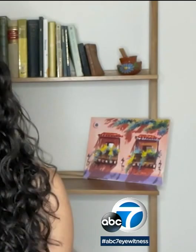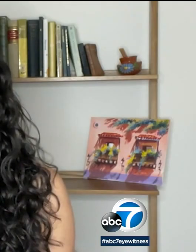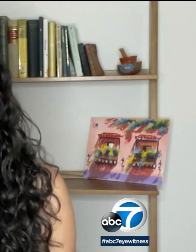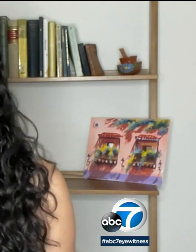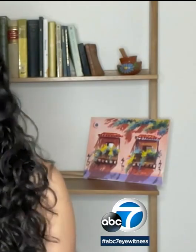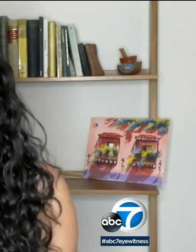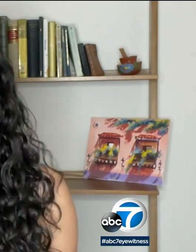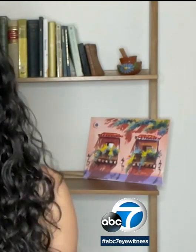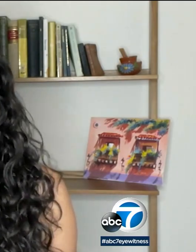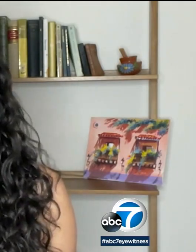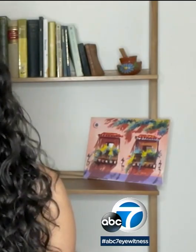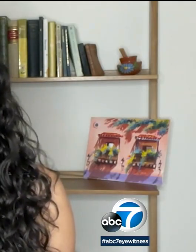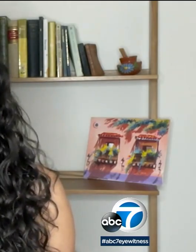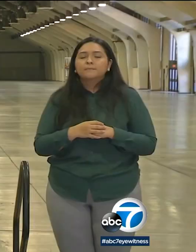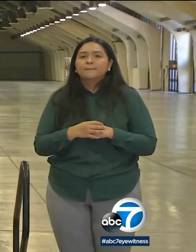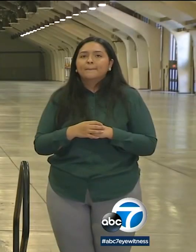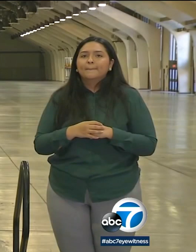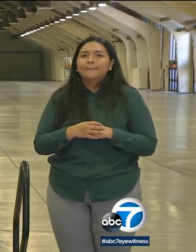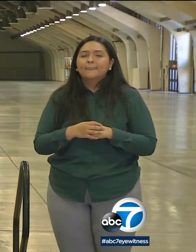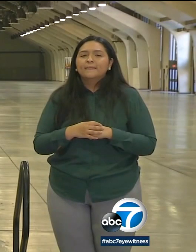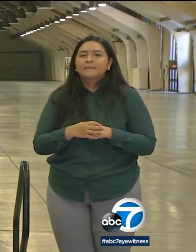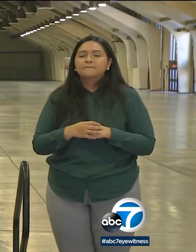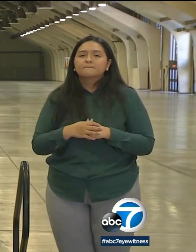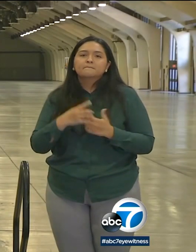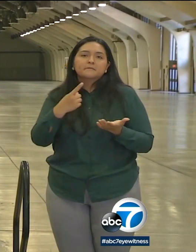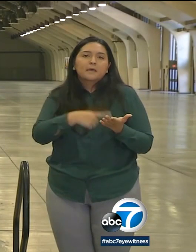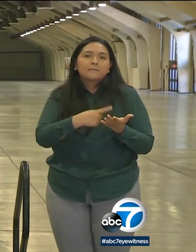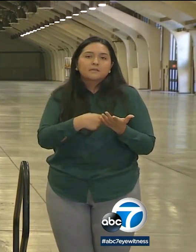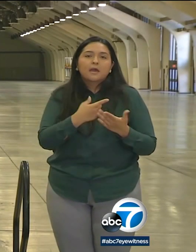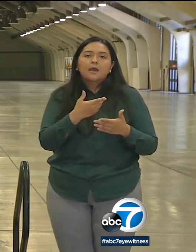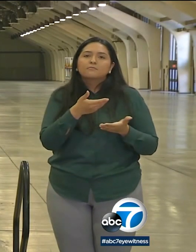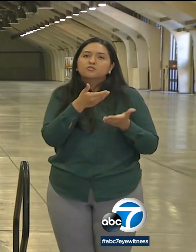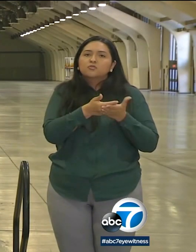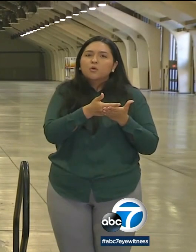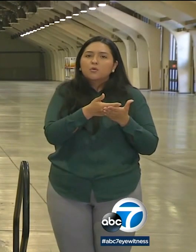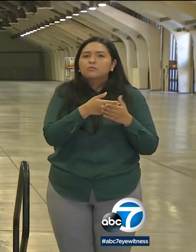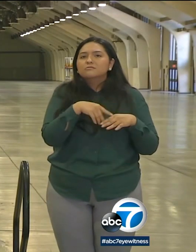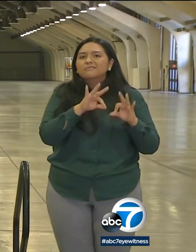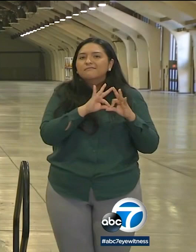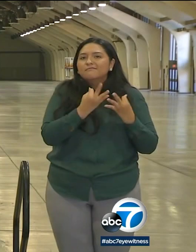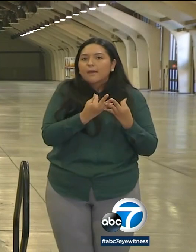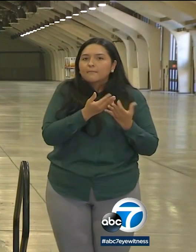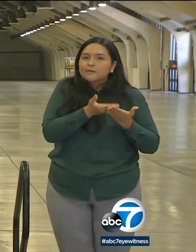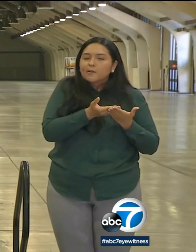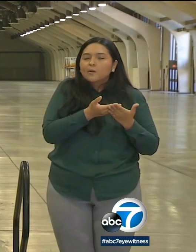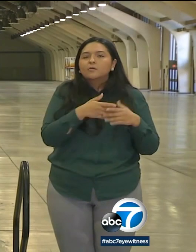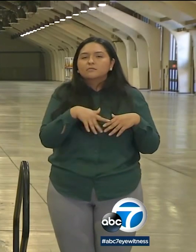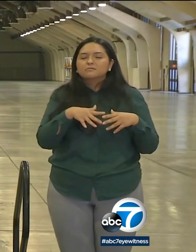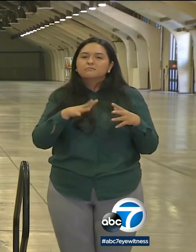THEM DO HAVE CONTACT INFORMATION FOR RELATIVES AND OTHER PARTS OF